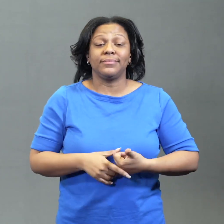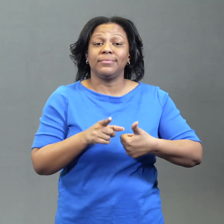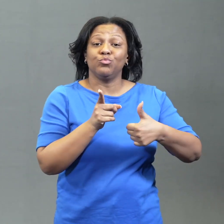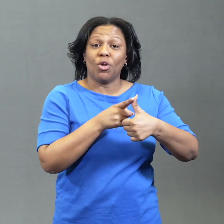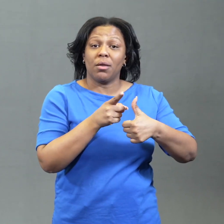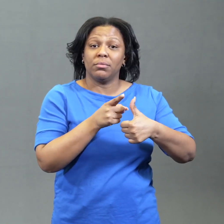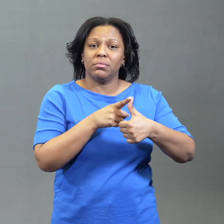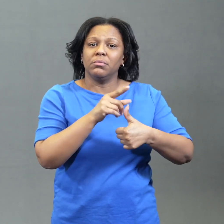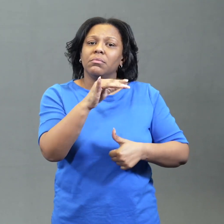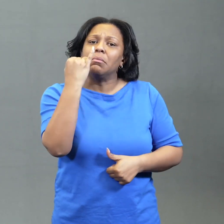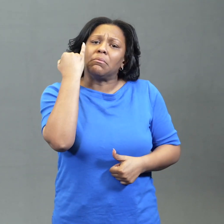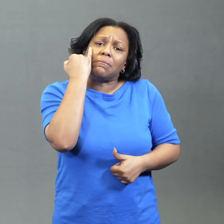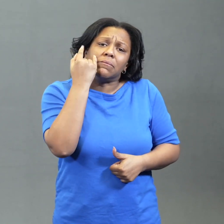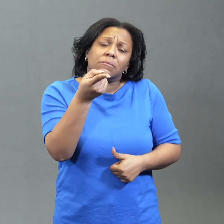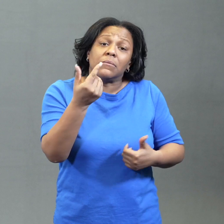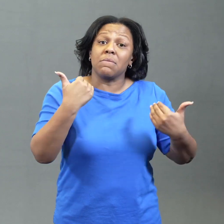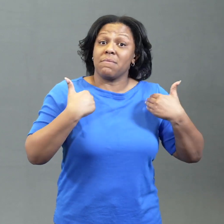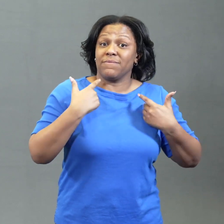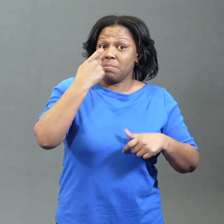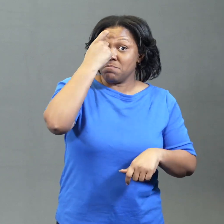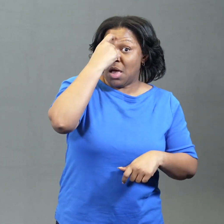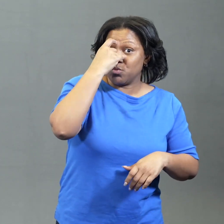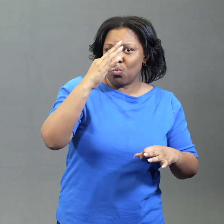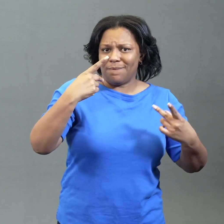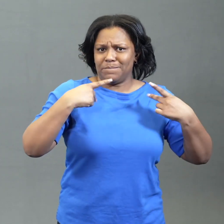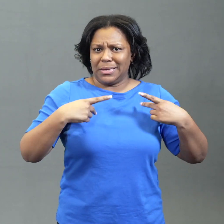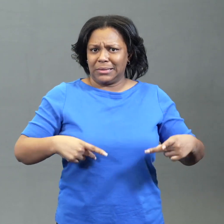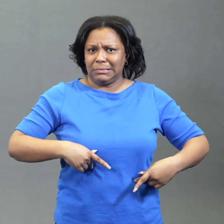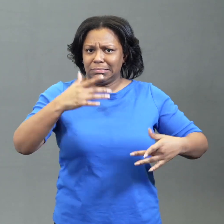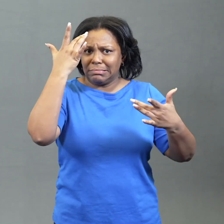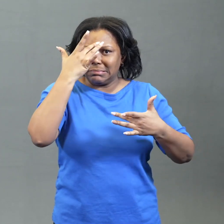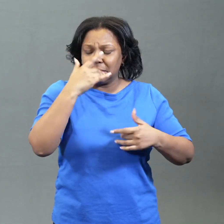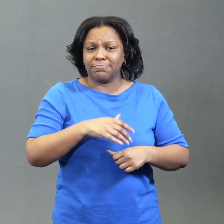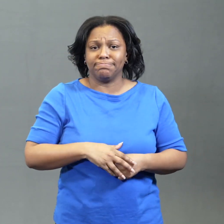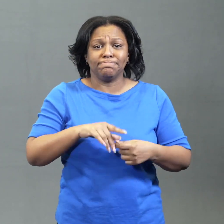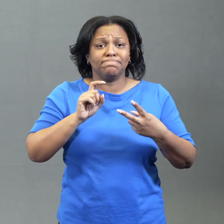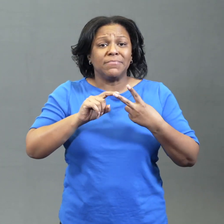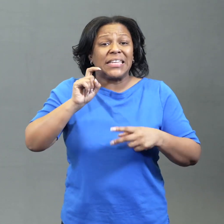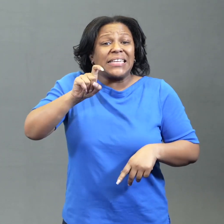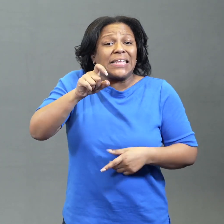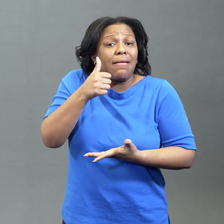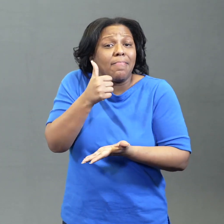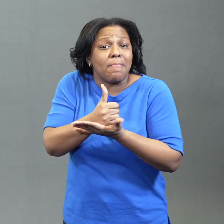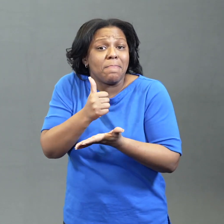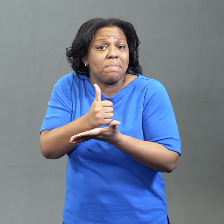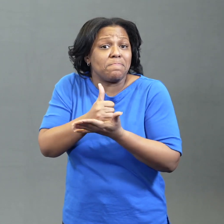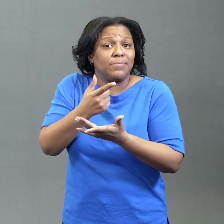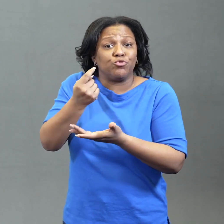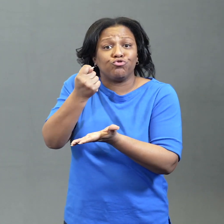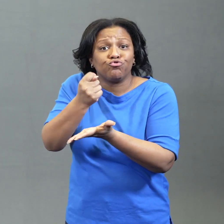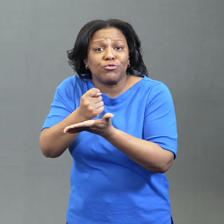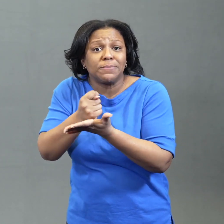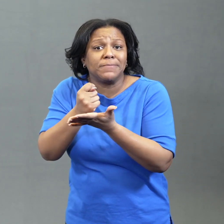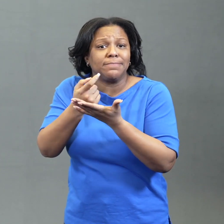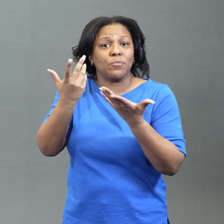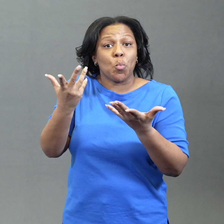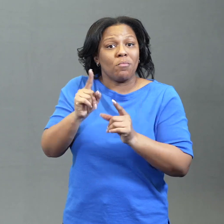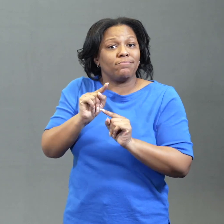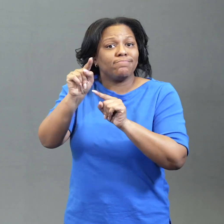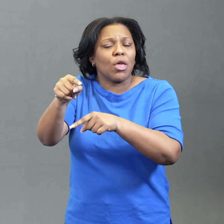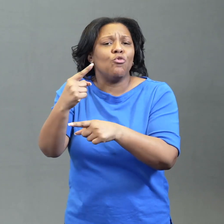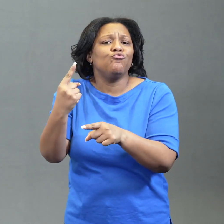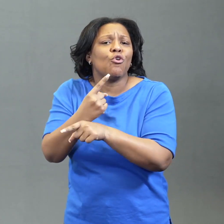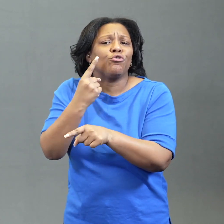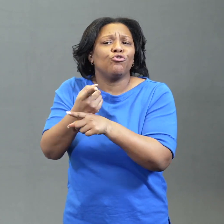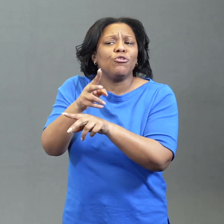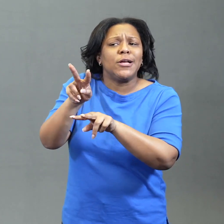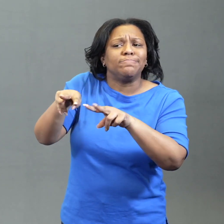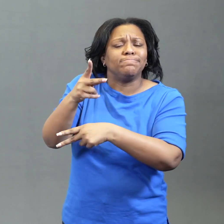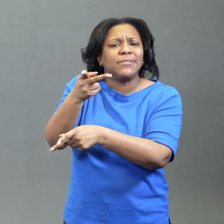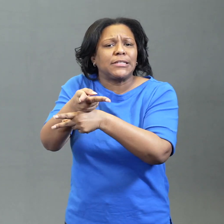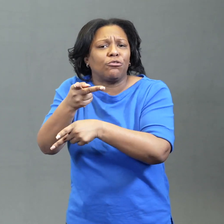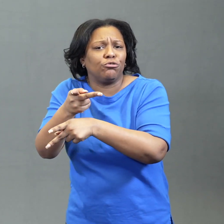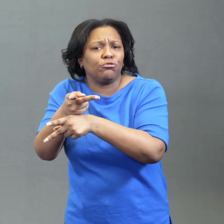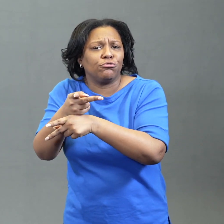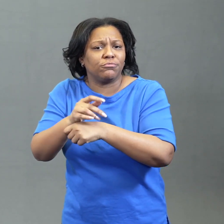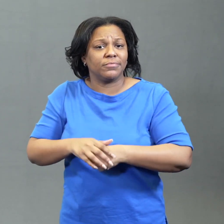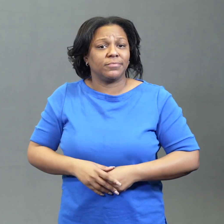1. If you have a mental or physical illness, need treatment for an illness or to get regular preventive care.